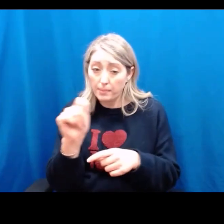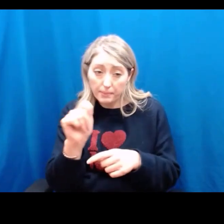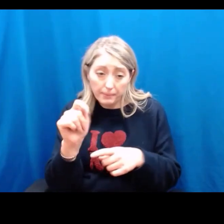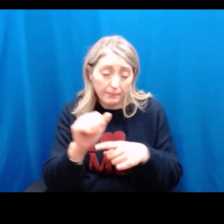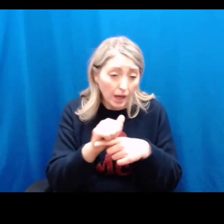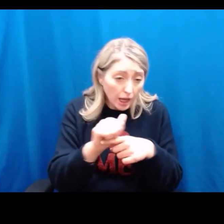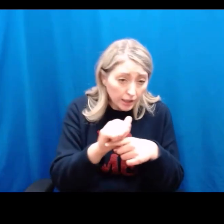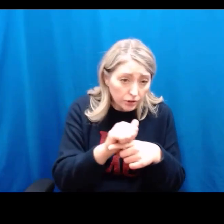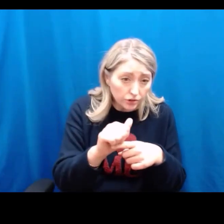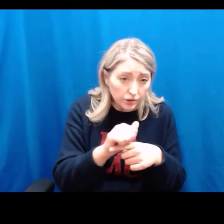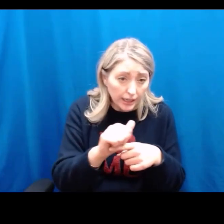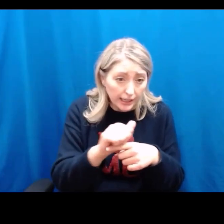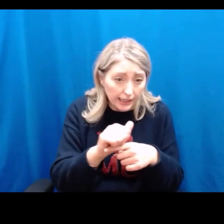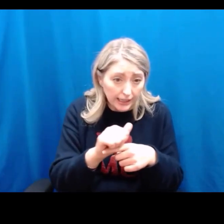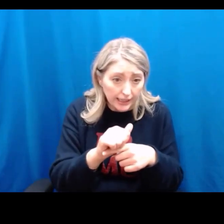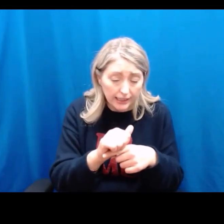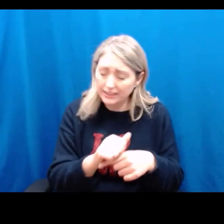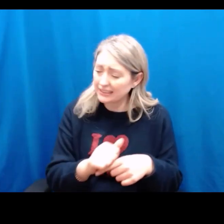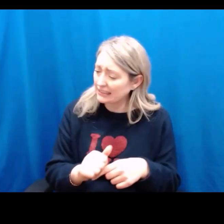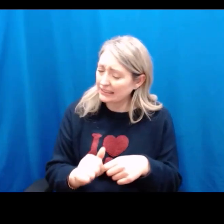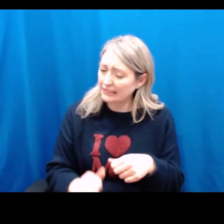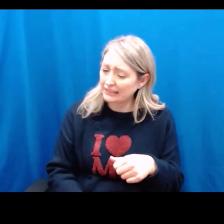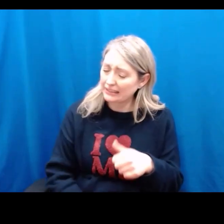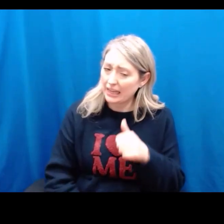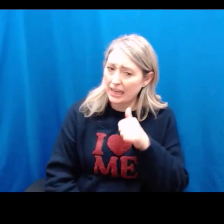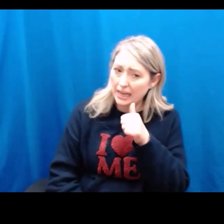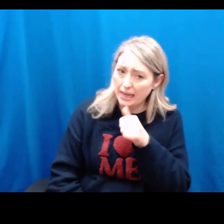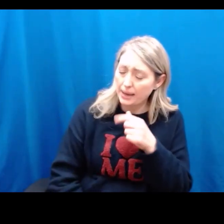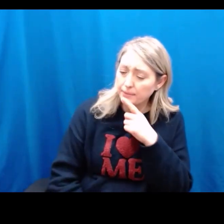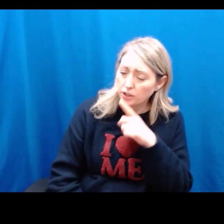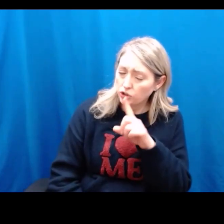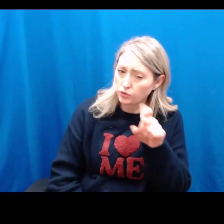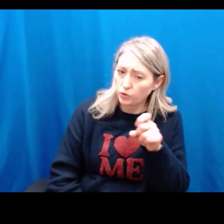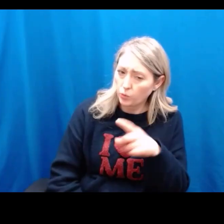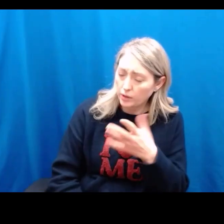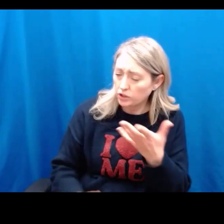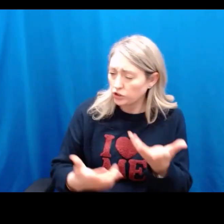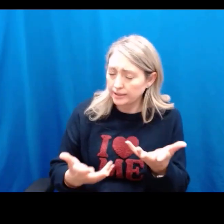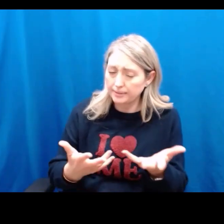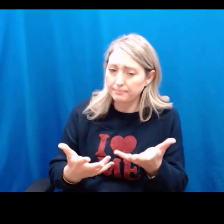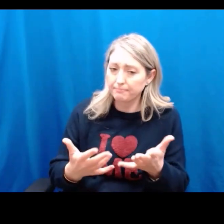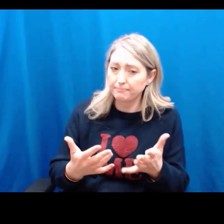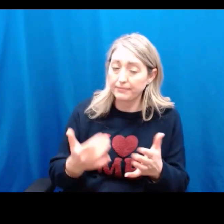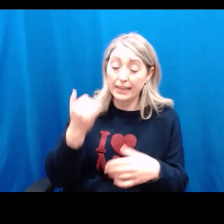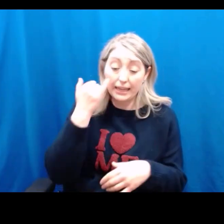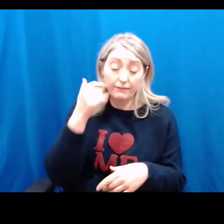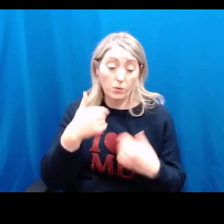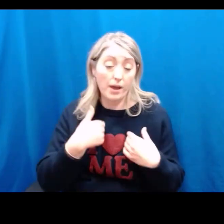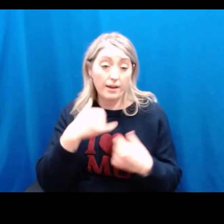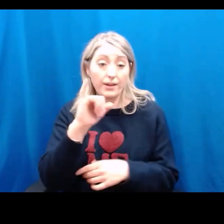I'm not sure the question in there, as far as they understand the law, if you have an IEP, you are exempt from the potty